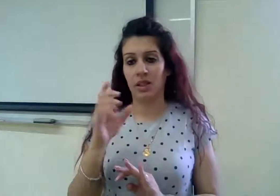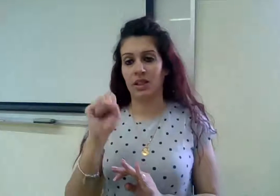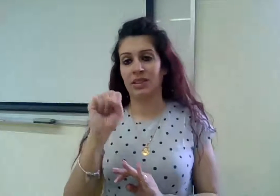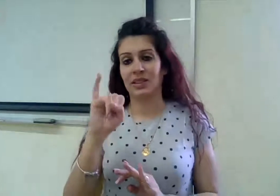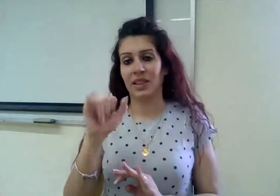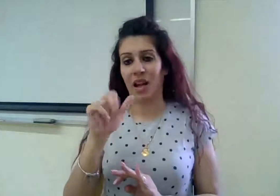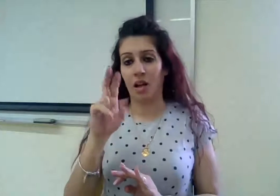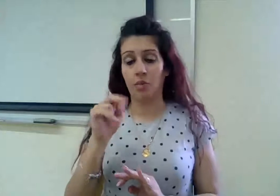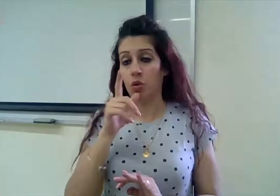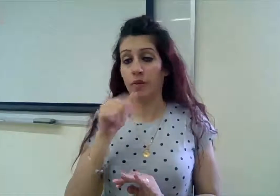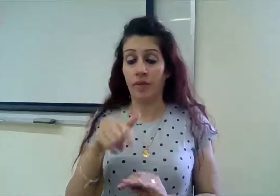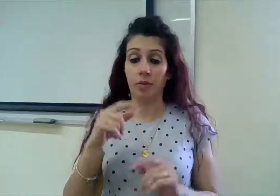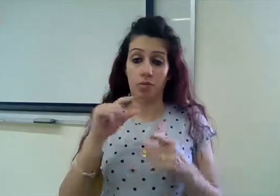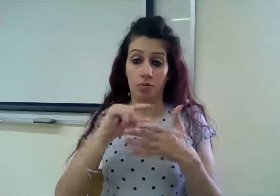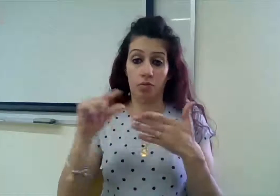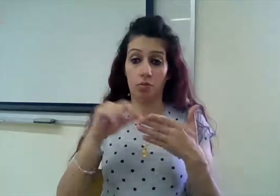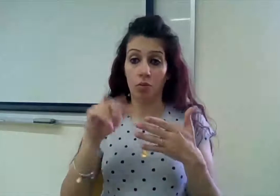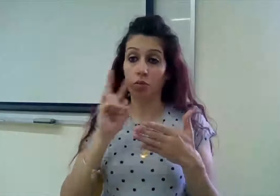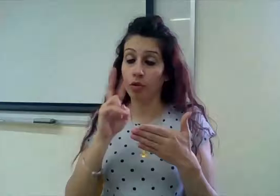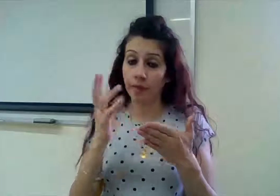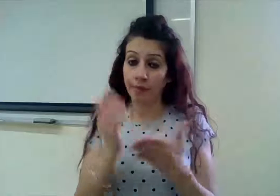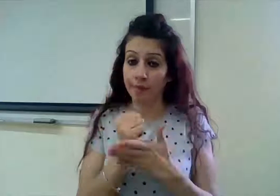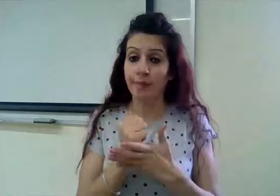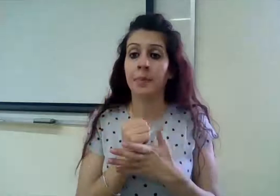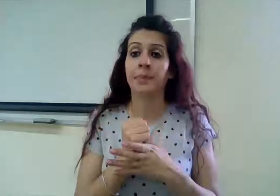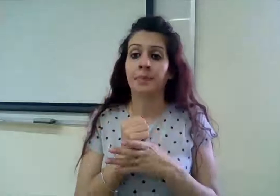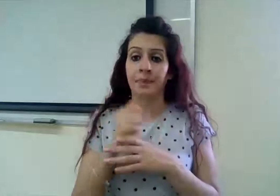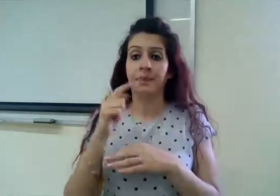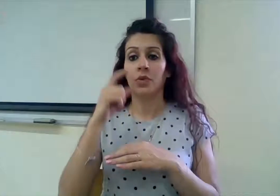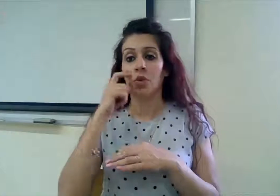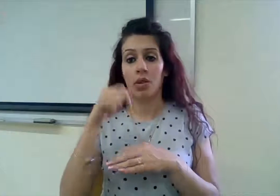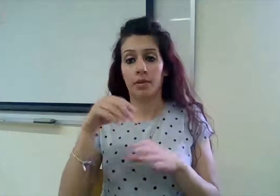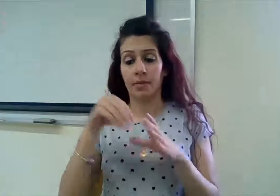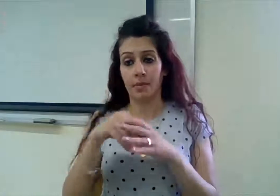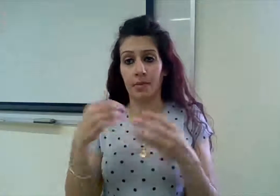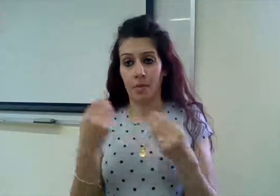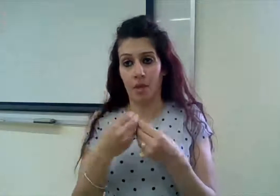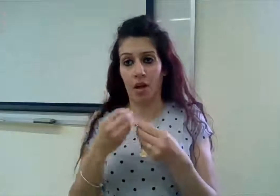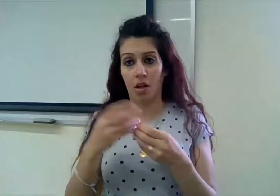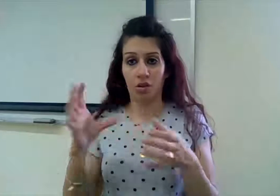writing them themselves around the day's activities sharing them together and so